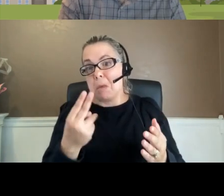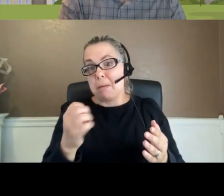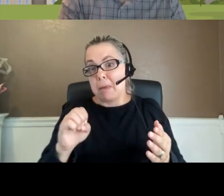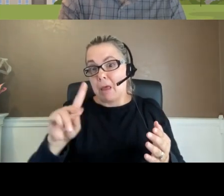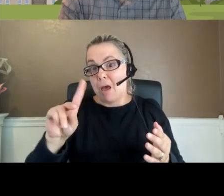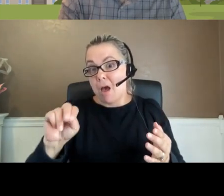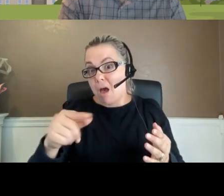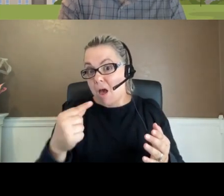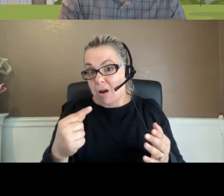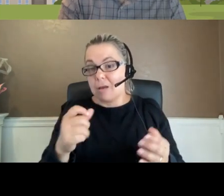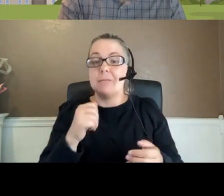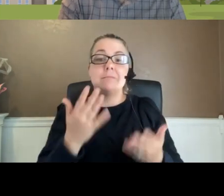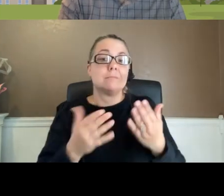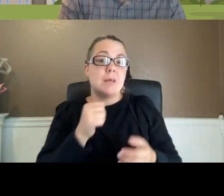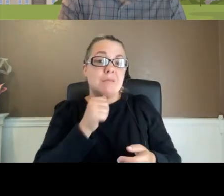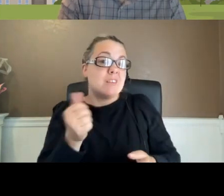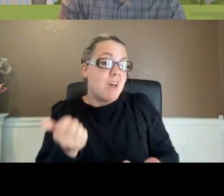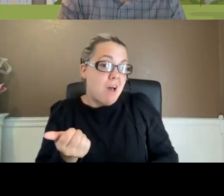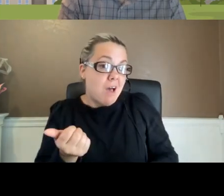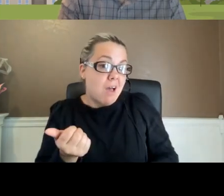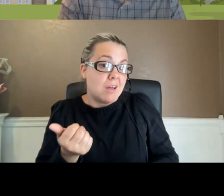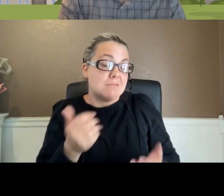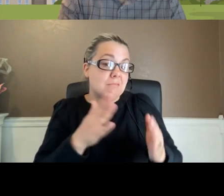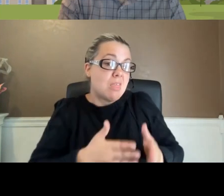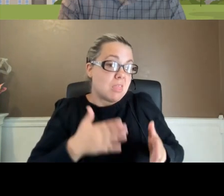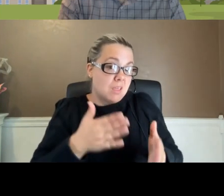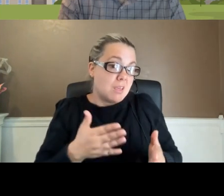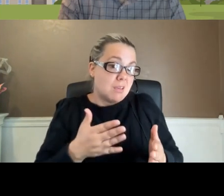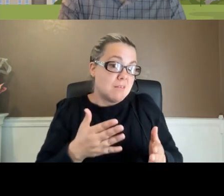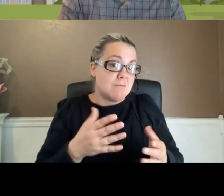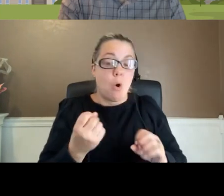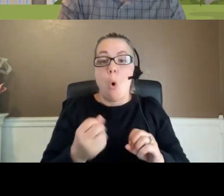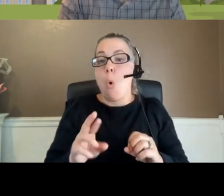really just be a paragraph or, you know, div or something that contains that text as opposed to